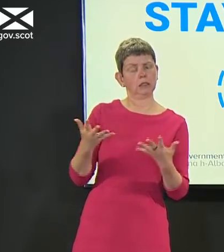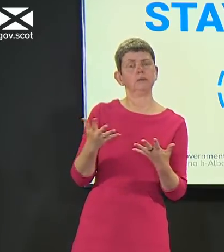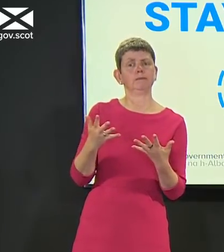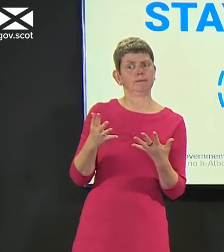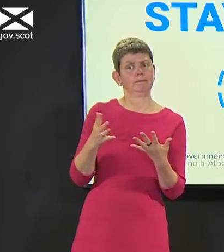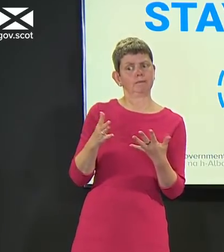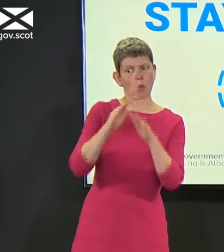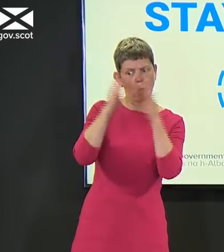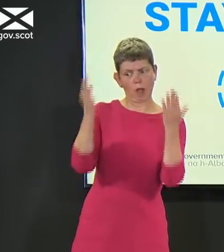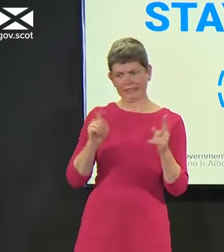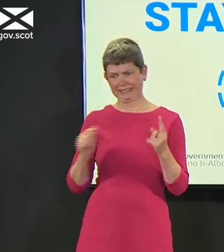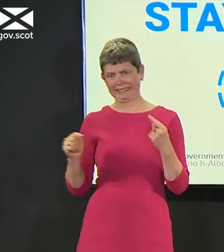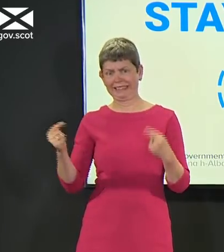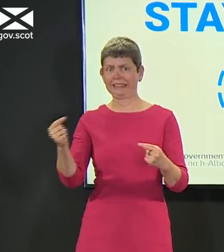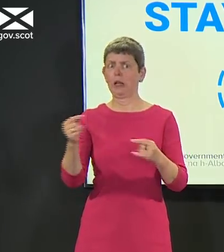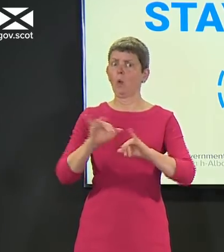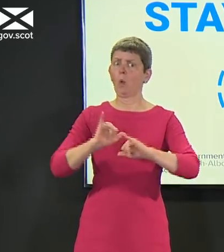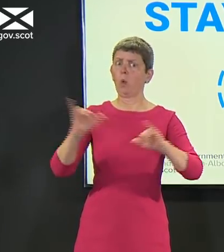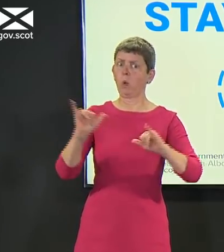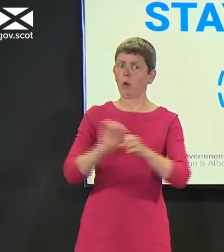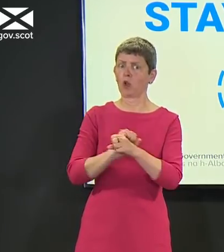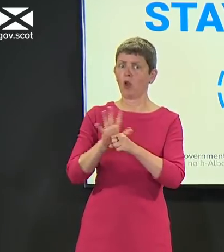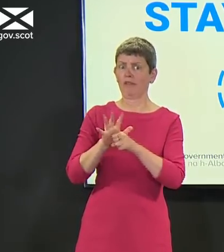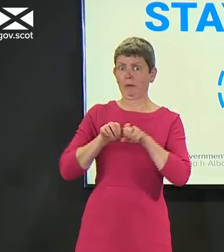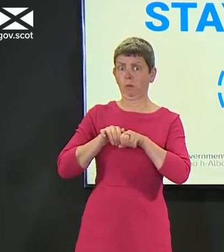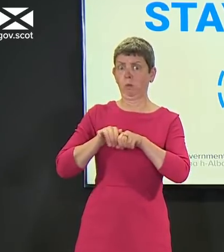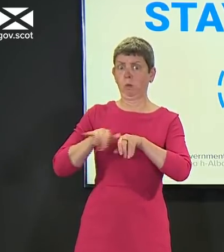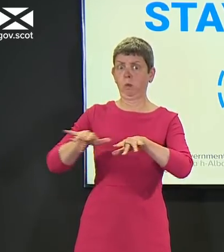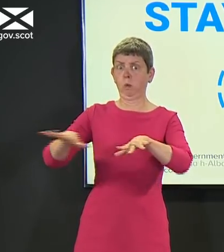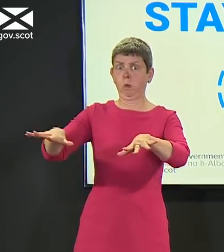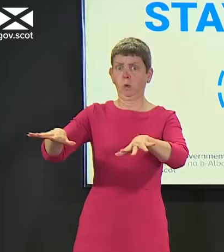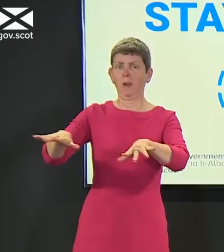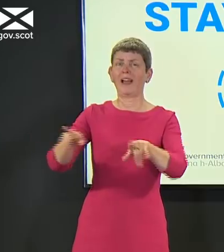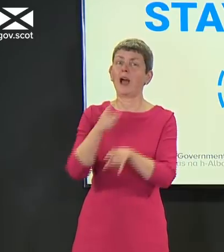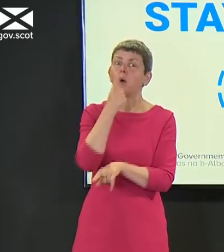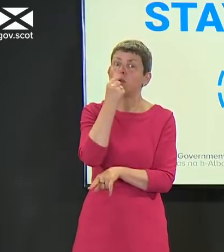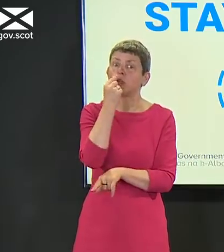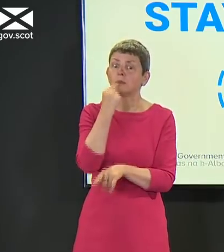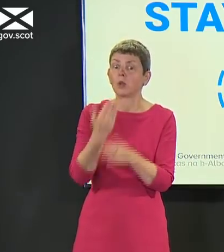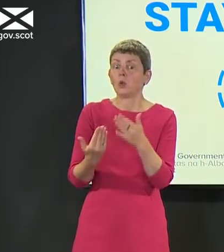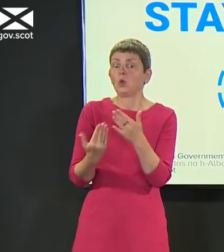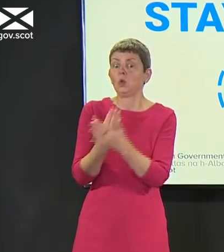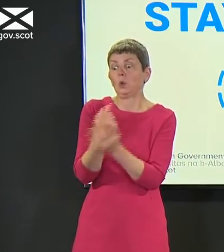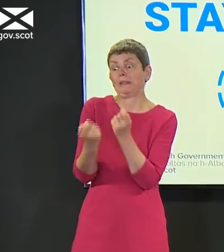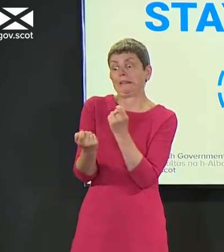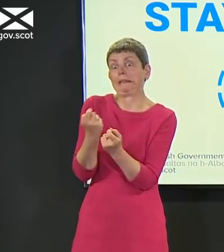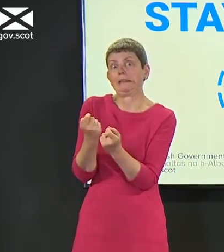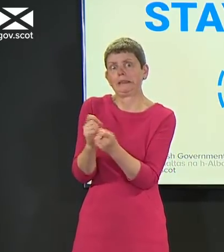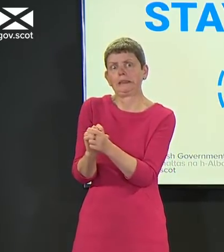and given the possibility and indeed the reality of new variants and the risk of the virus and new